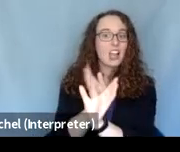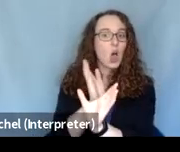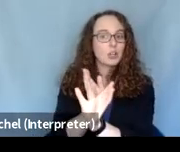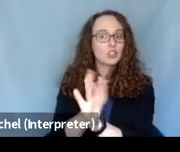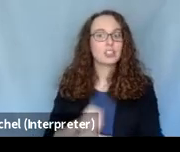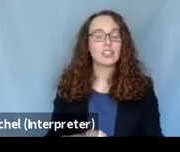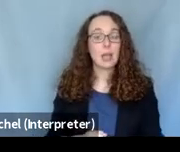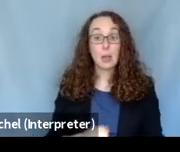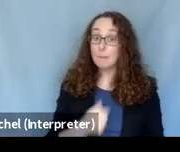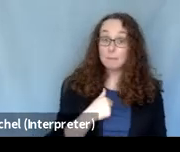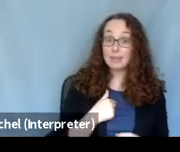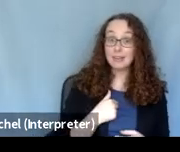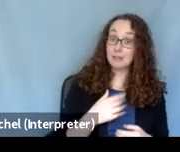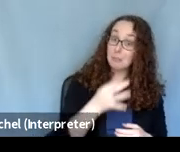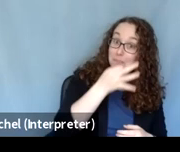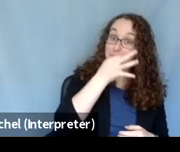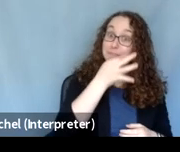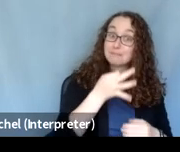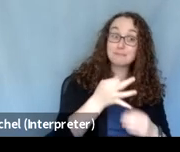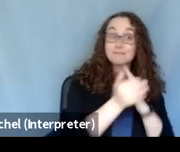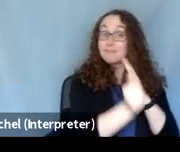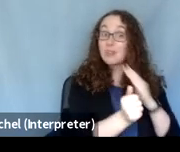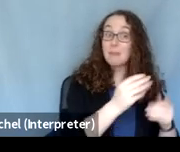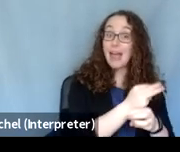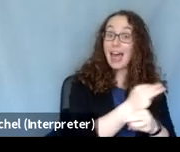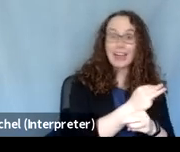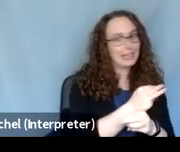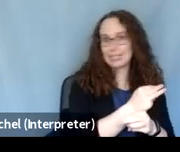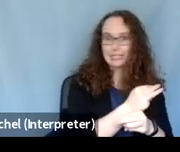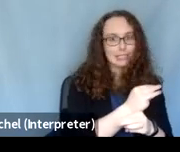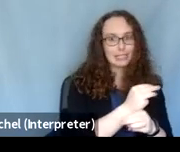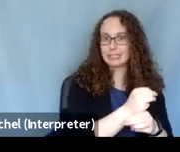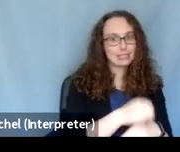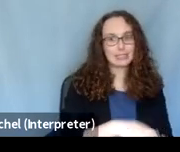strong point so I had to take behavioral statistics. I was very